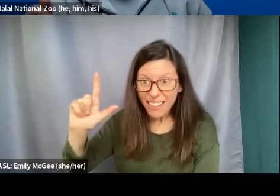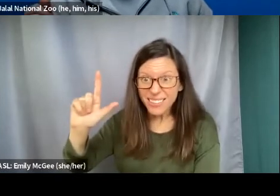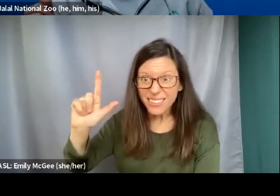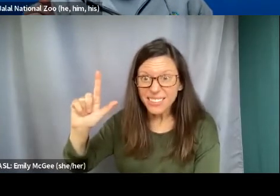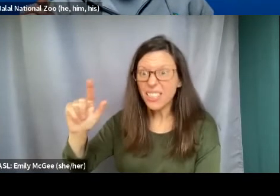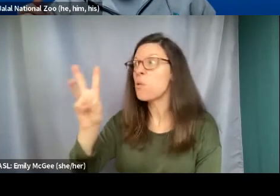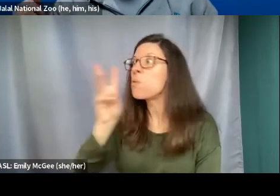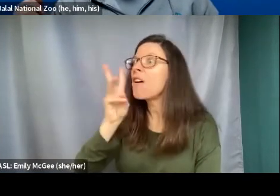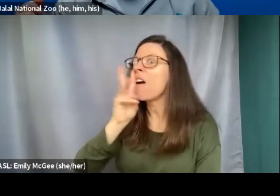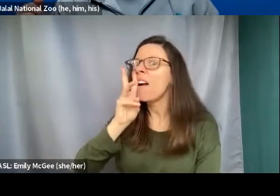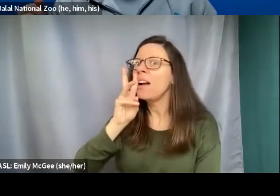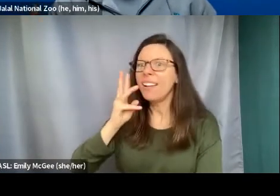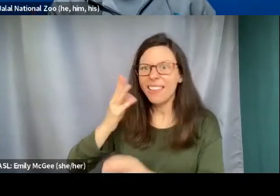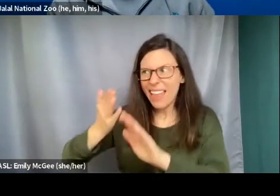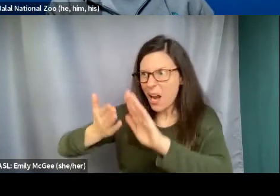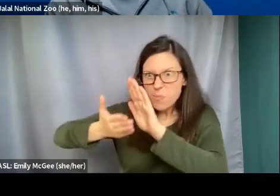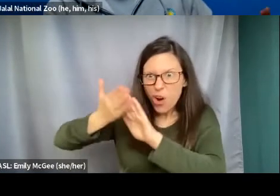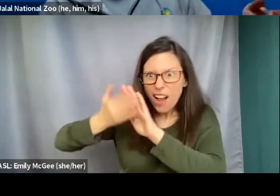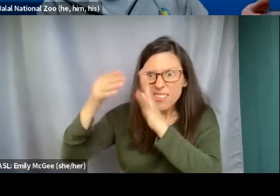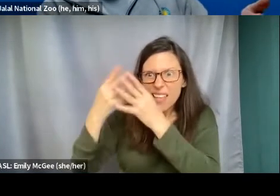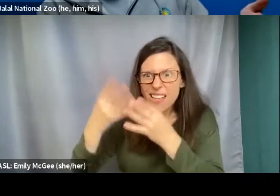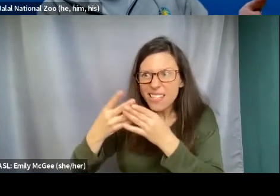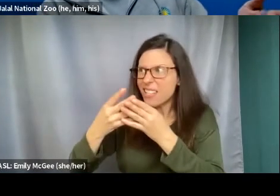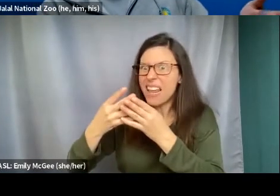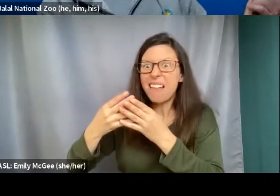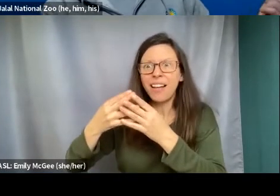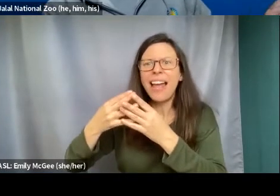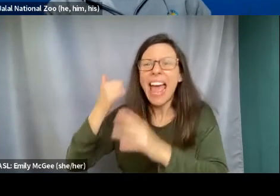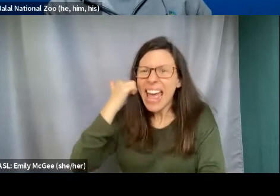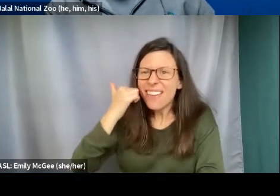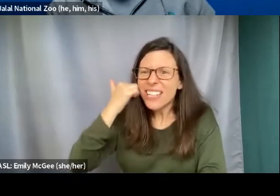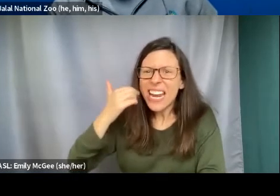just showed us? >>Jalal: Correct, and this is what you see versus what we just showed you.